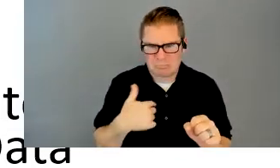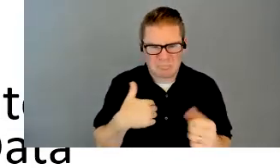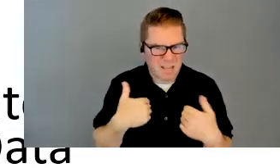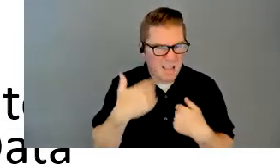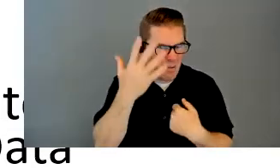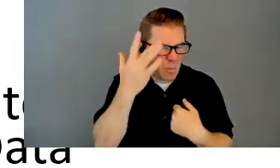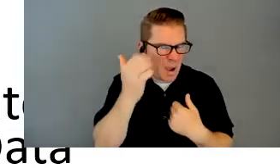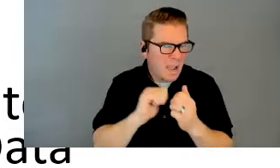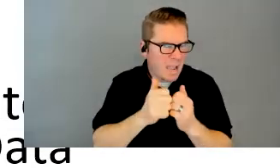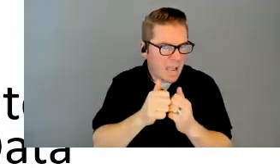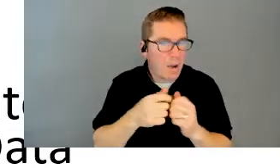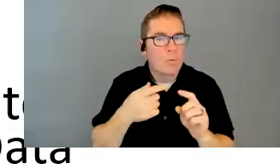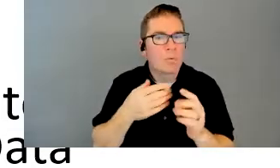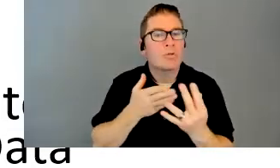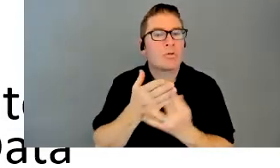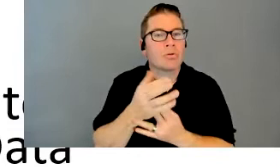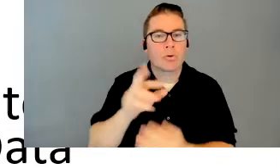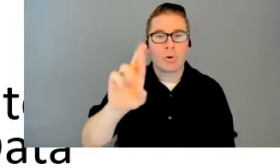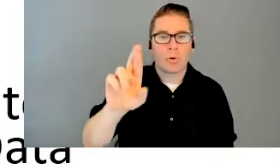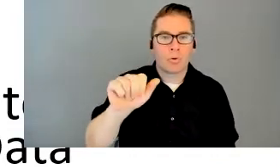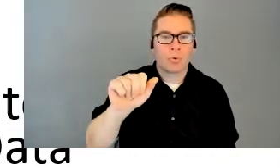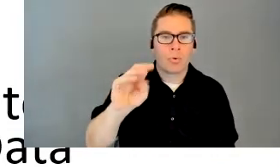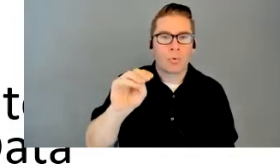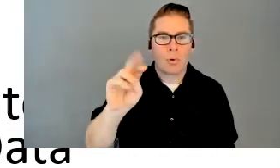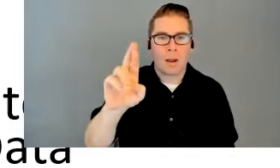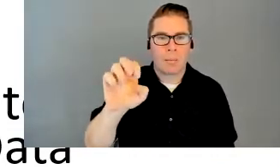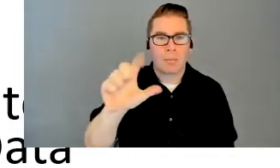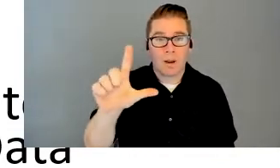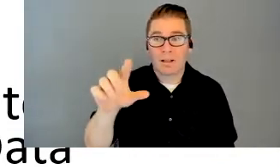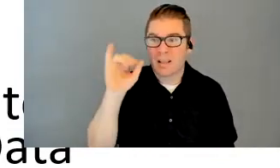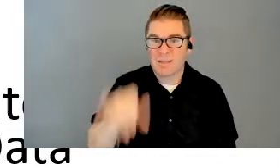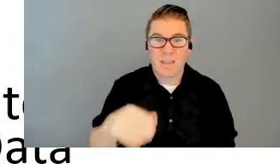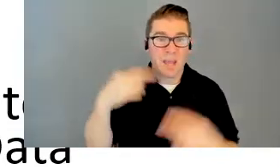Ram Row, the RAM Racial Equity Lab. And so it is a perk of the lab